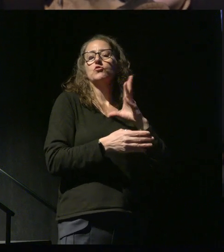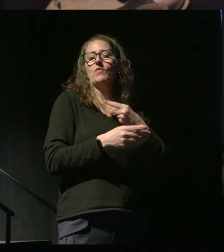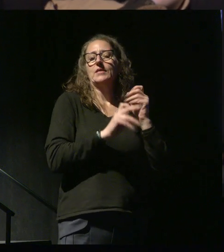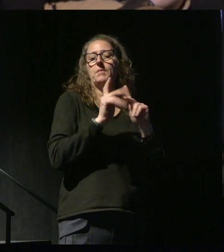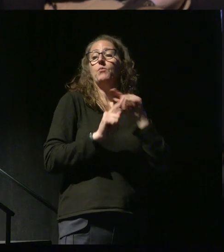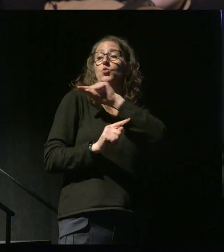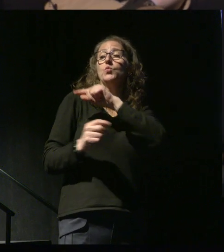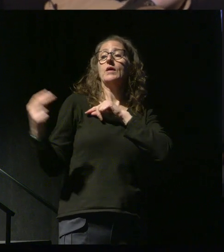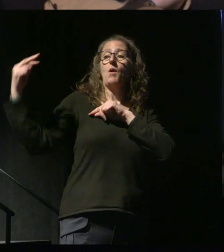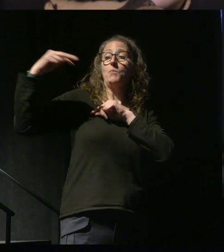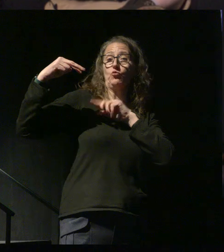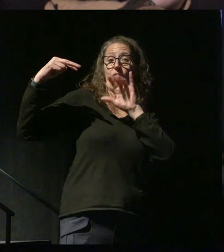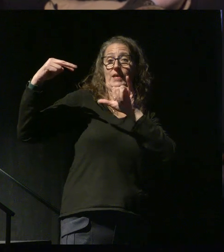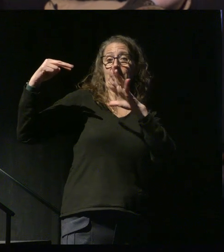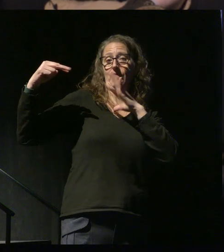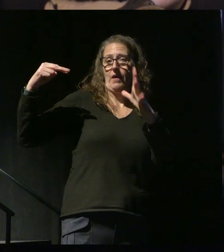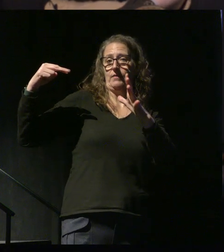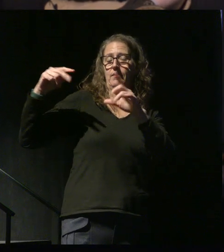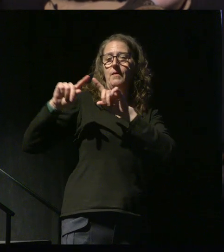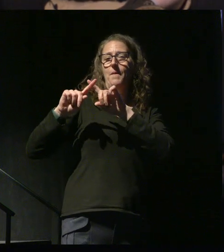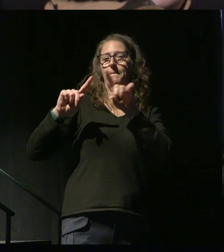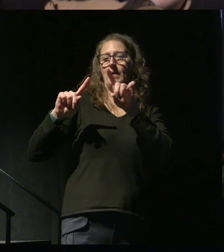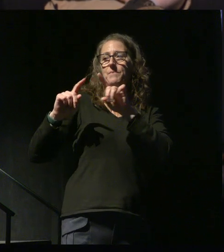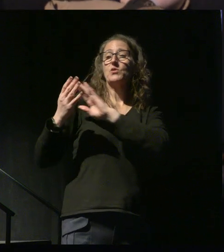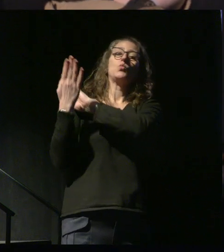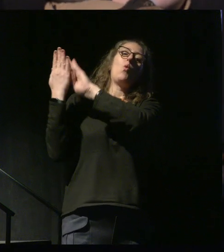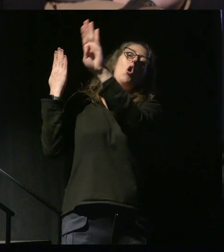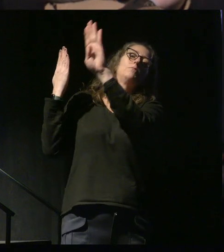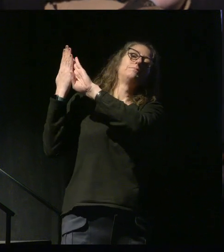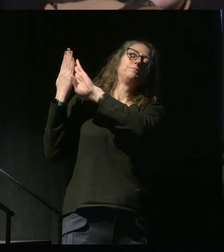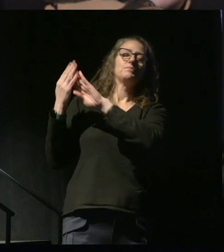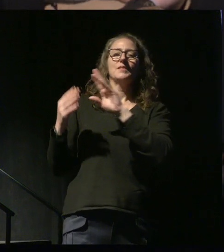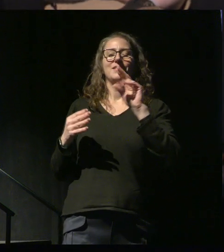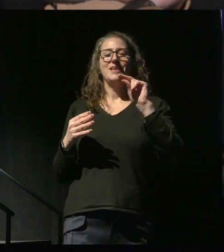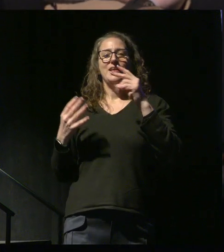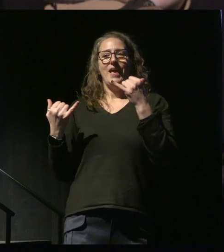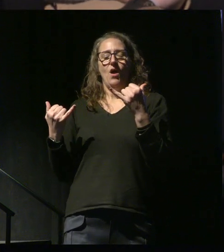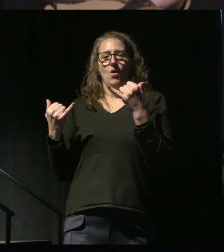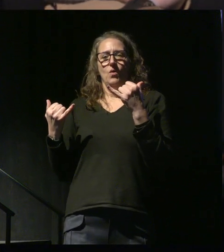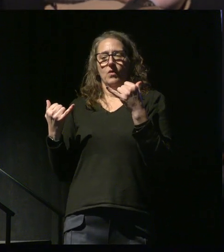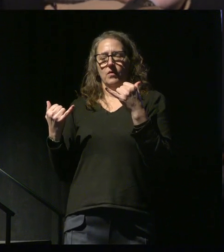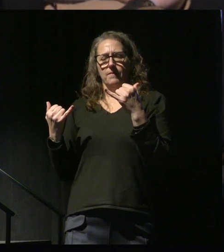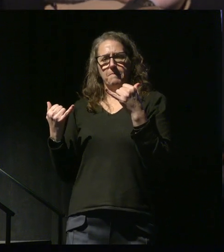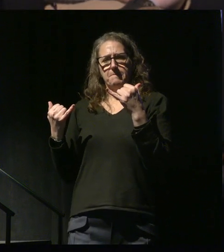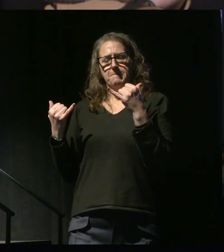But like, you know, like there's a wall here. It's been like a super, super,